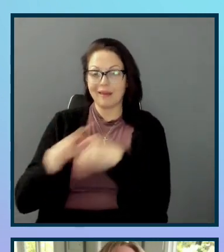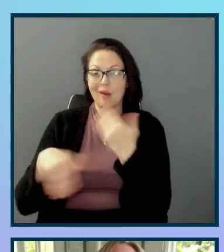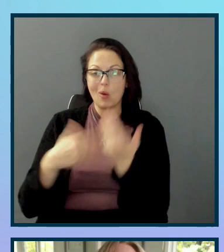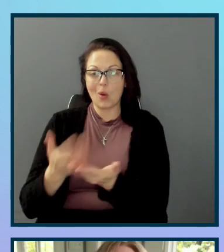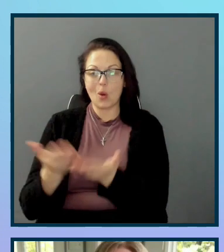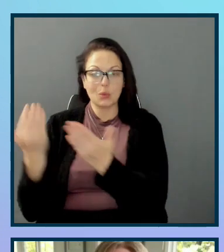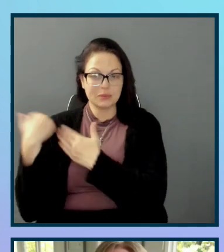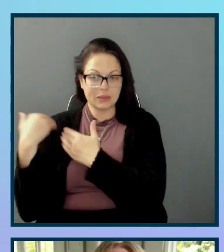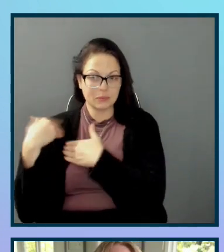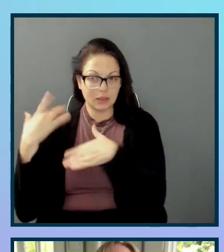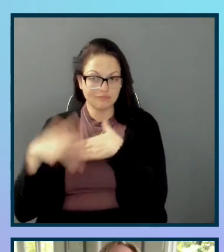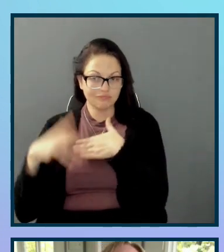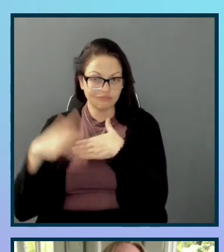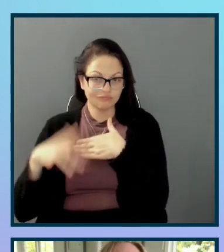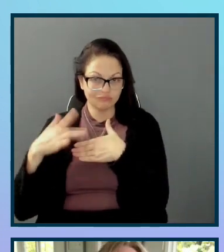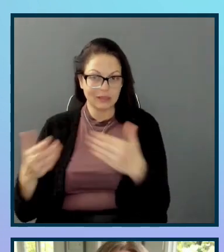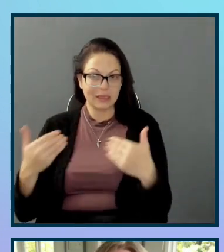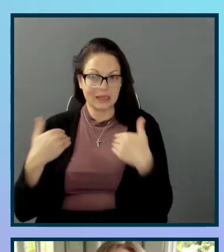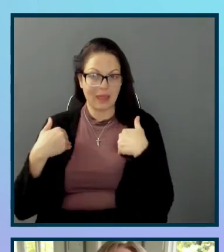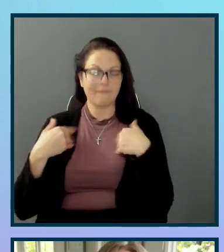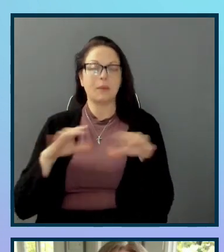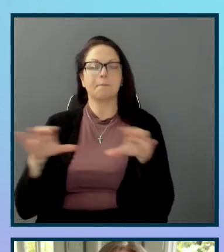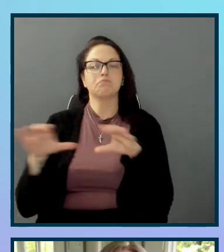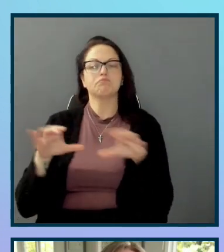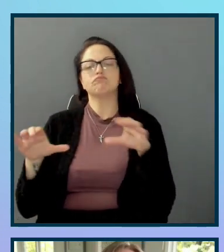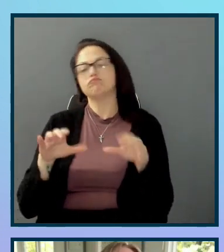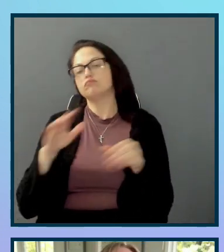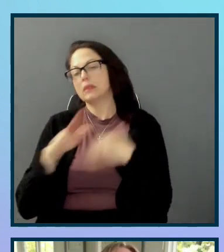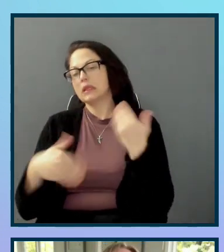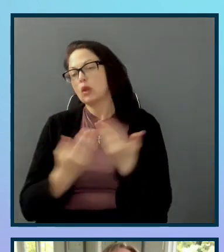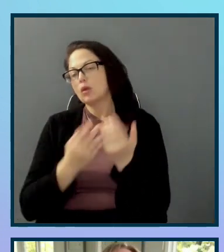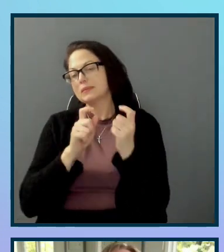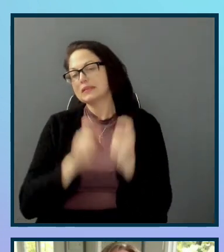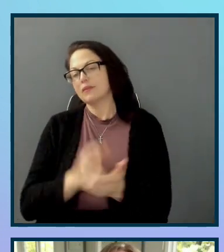of being available and having performance and all of those particular pieces, and all these people